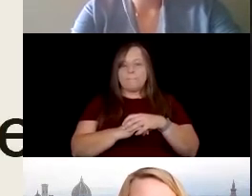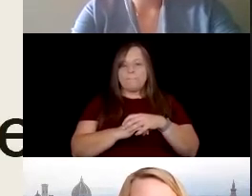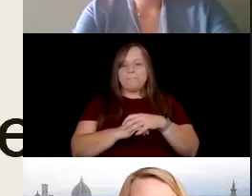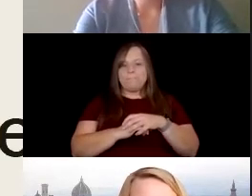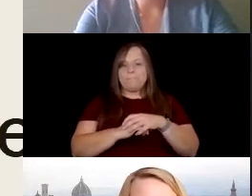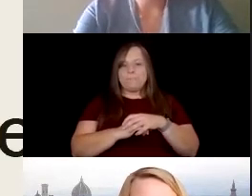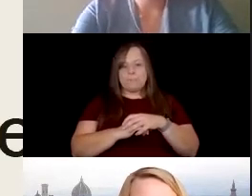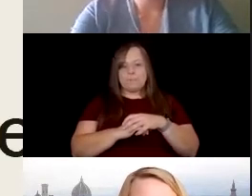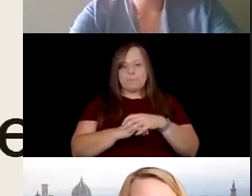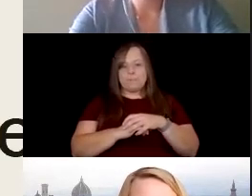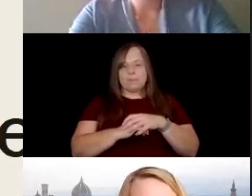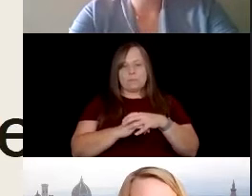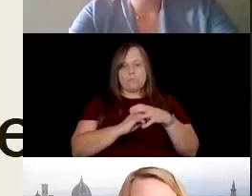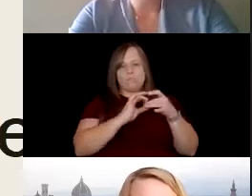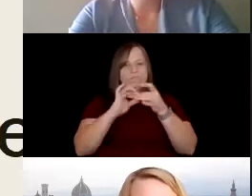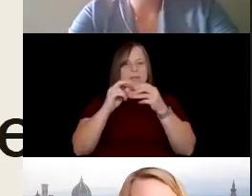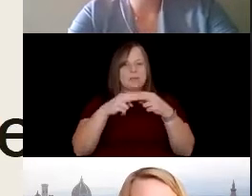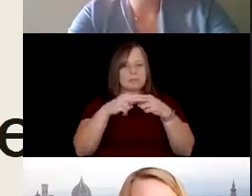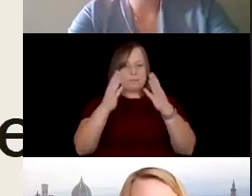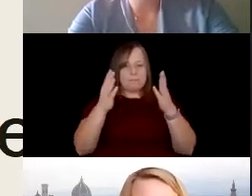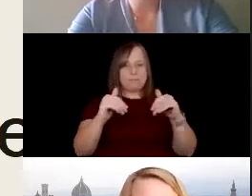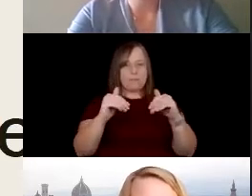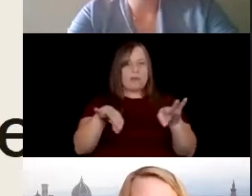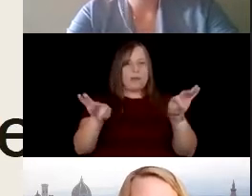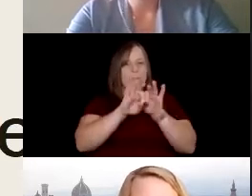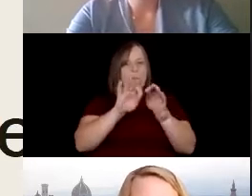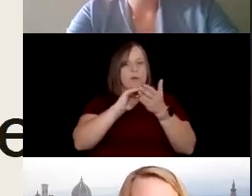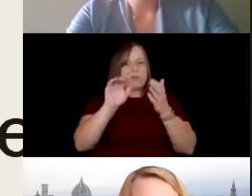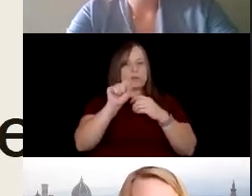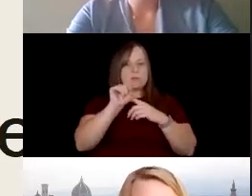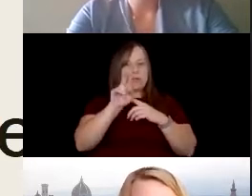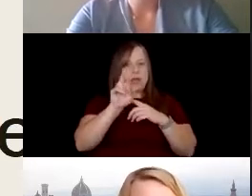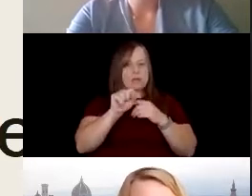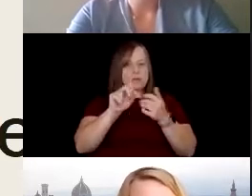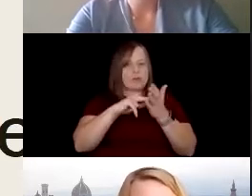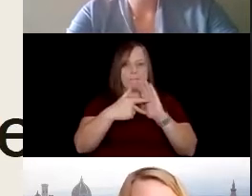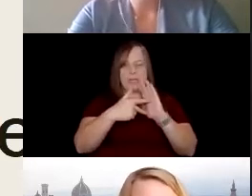And that rolls into the next slide, which is about the importance of discharge status and what it means, what impact